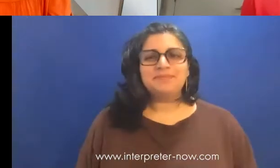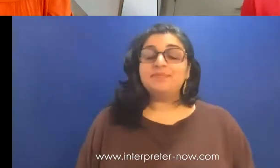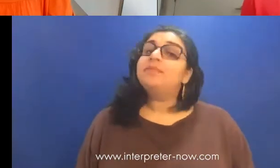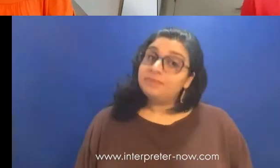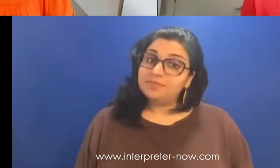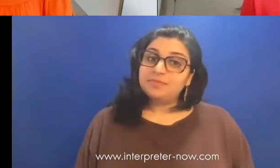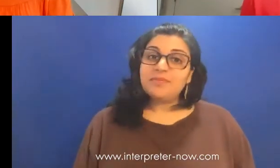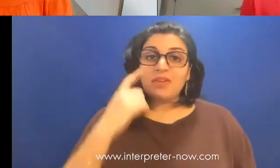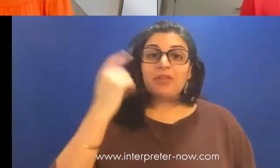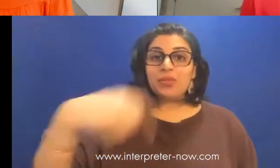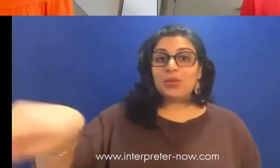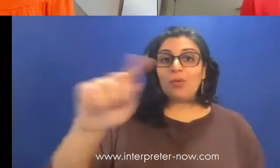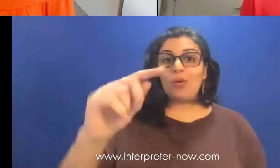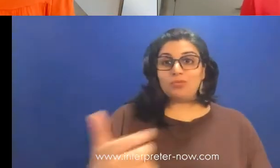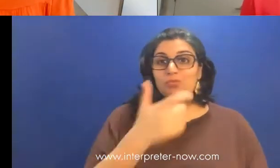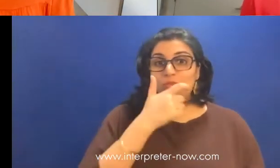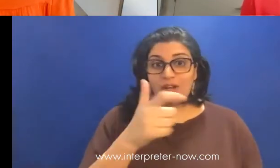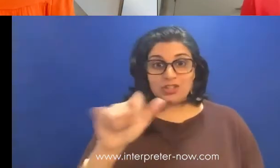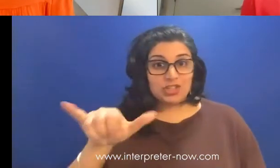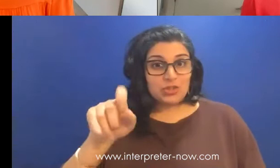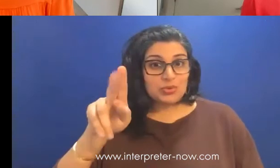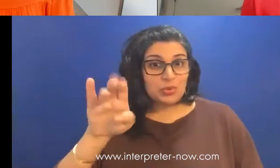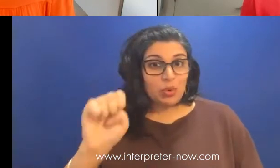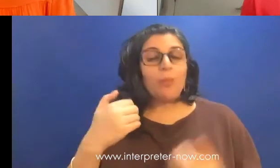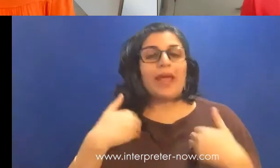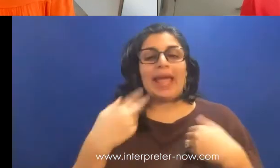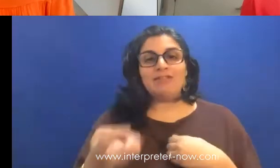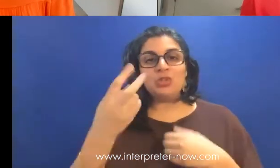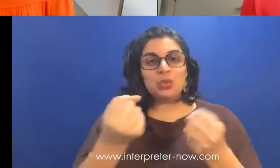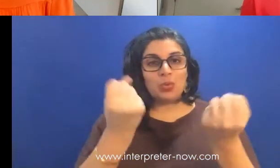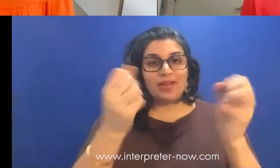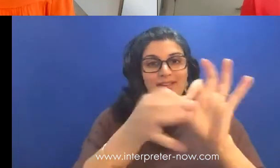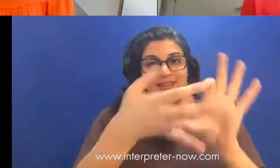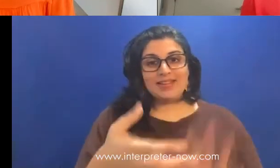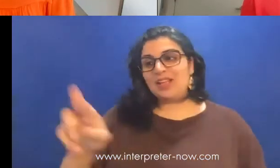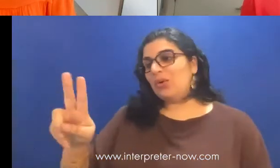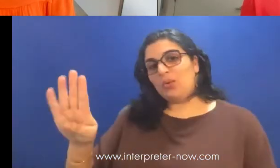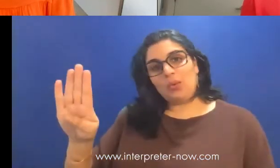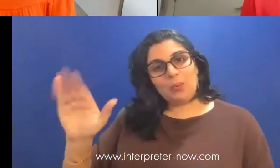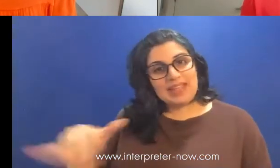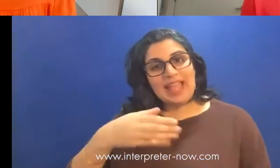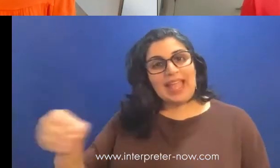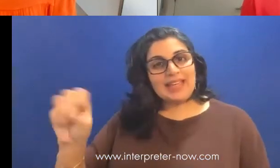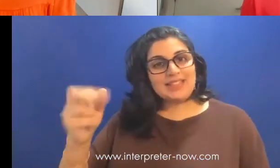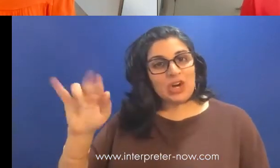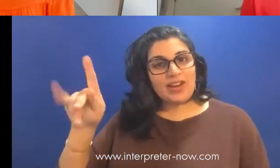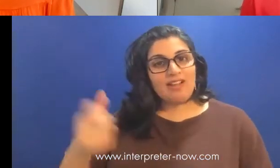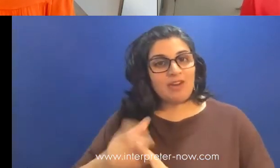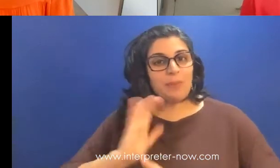For those of you watching YouTube, we have two ASL interpreters today, Ruby and Sarika, from our partner Interpreter Now.